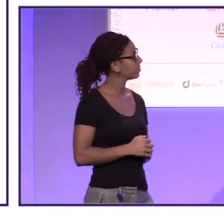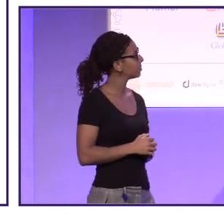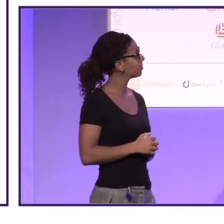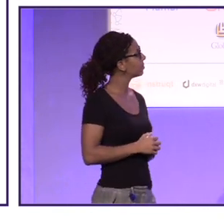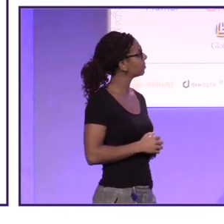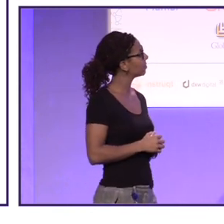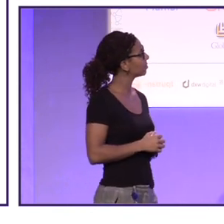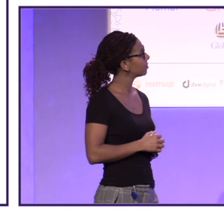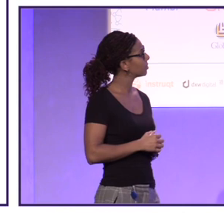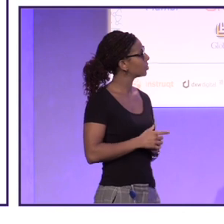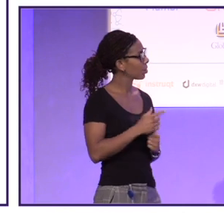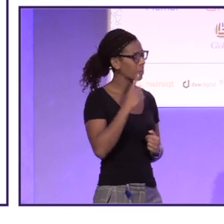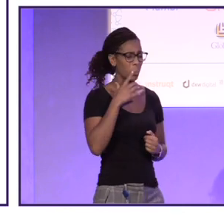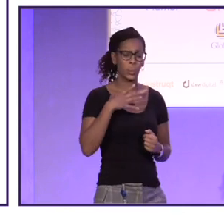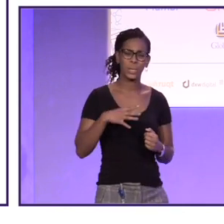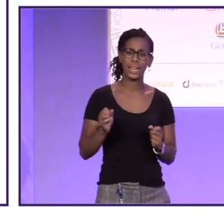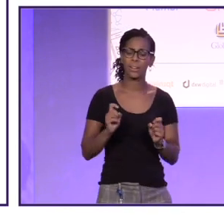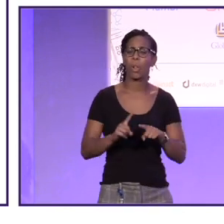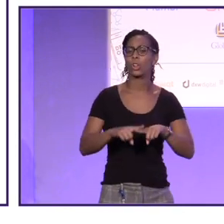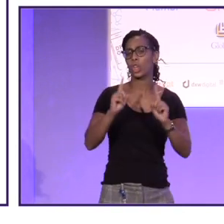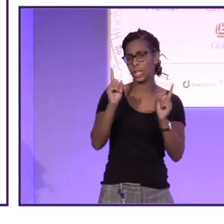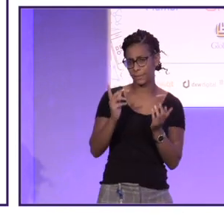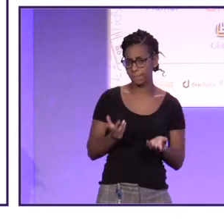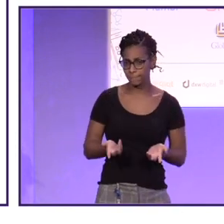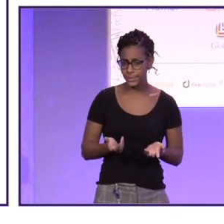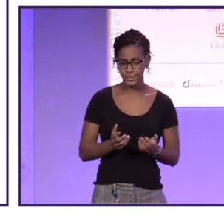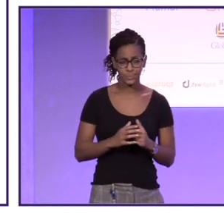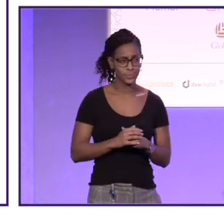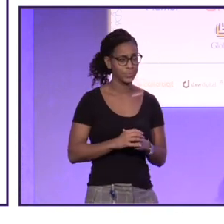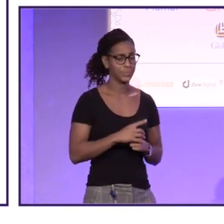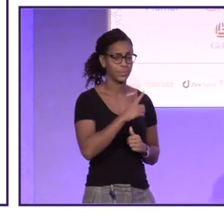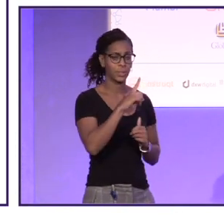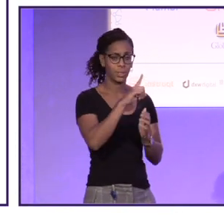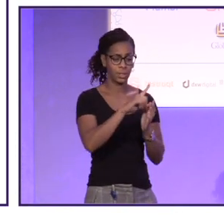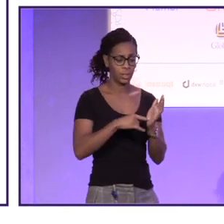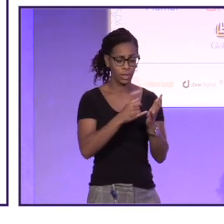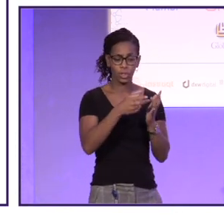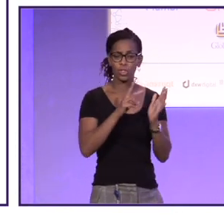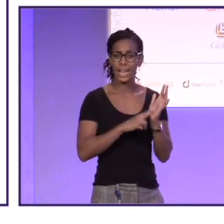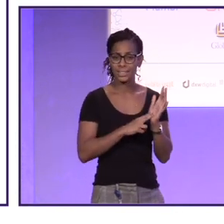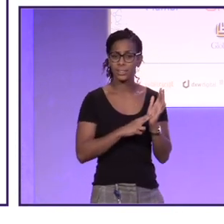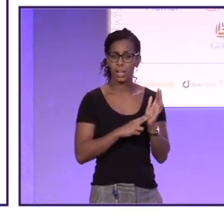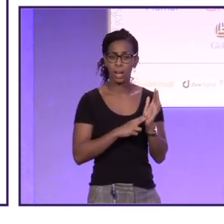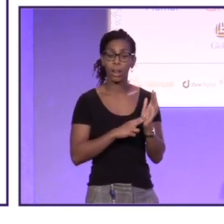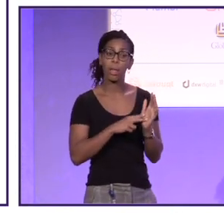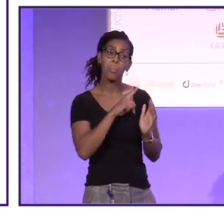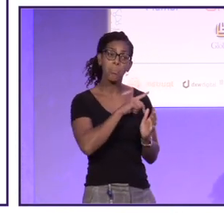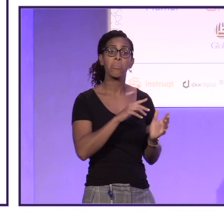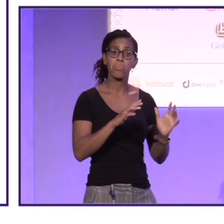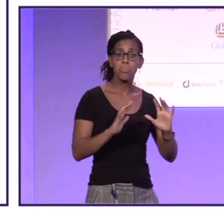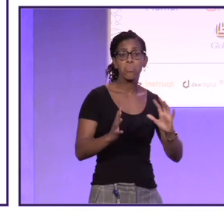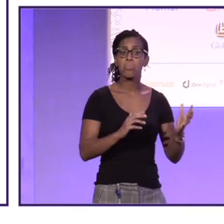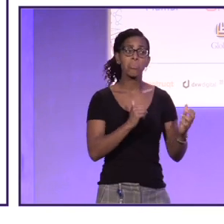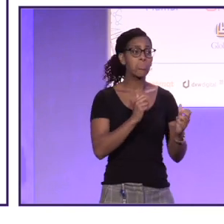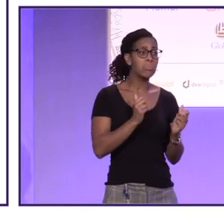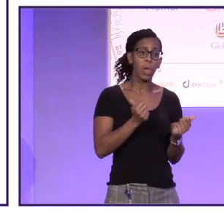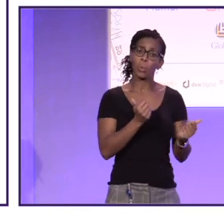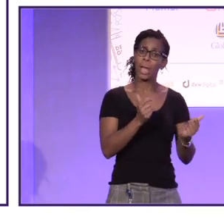I think we need some alternative to that. We've tried that enough. JSON is actually okay as a config language, but it has two main